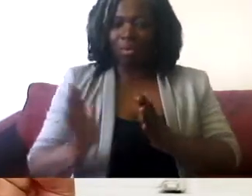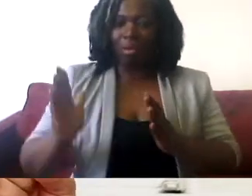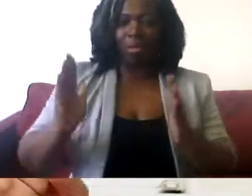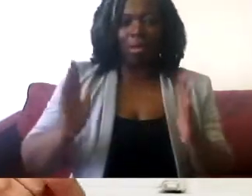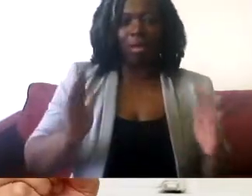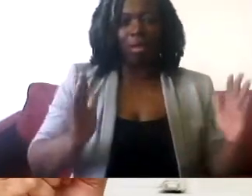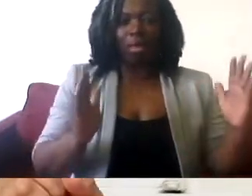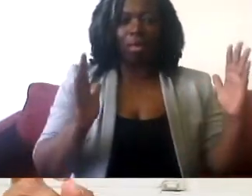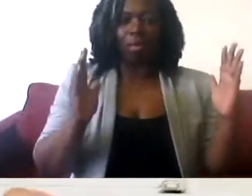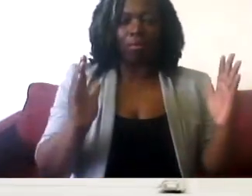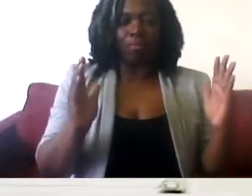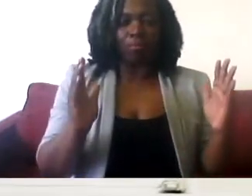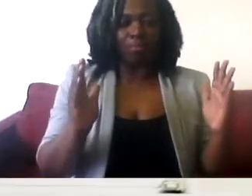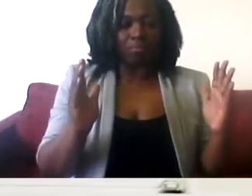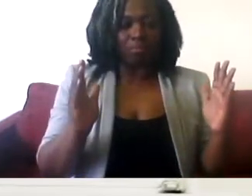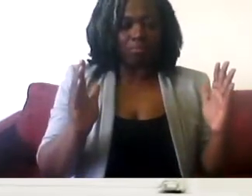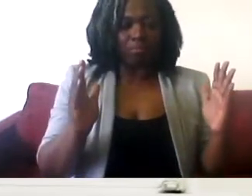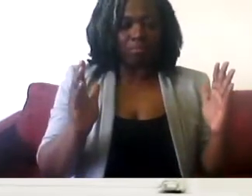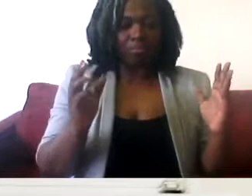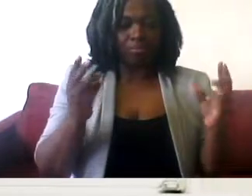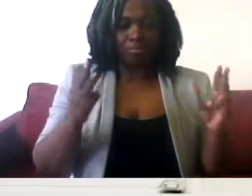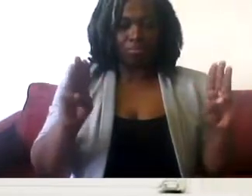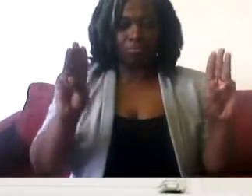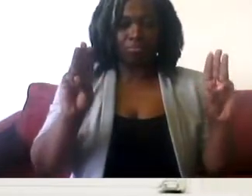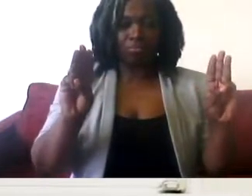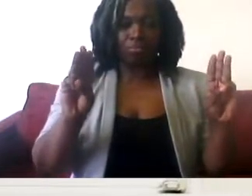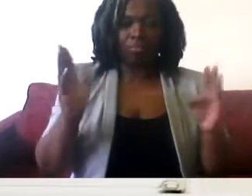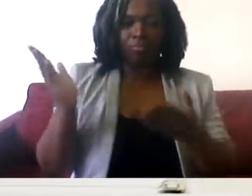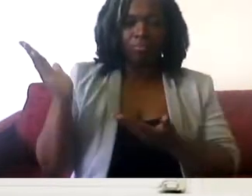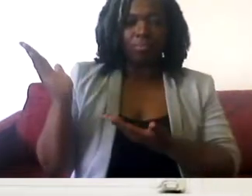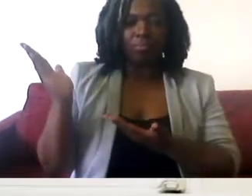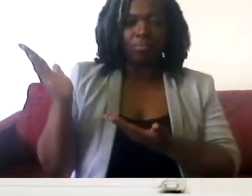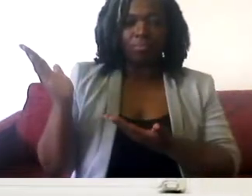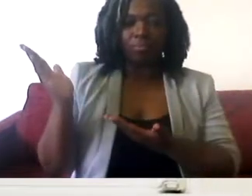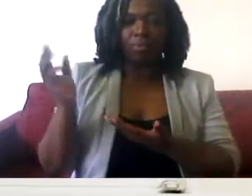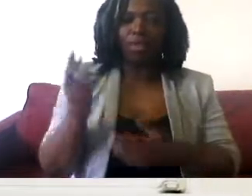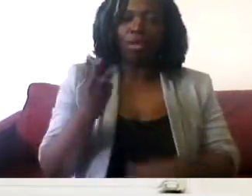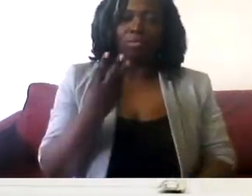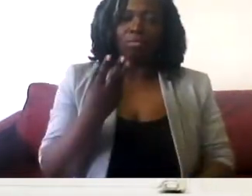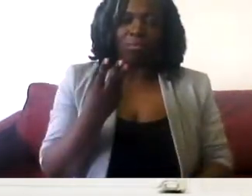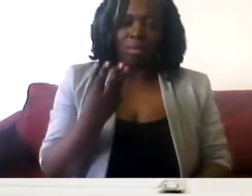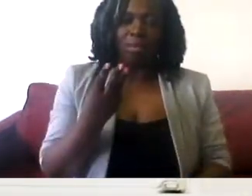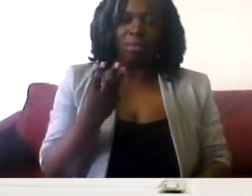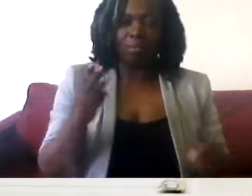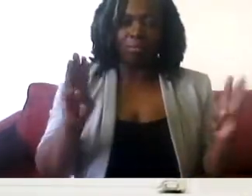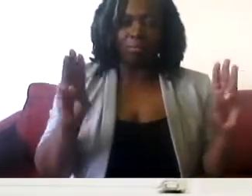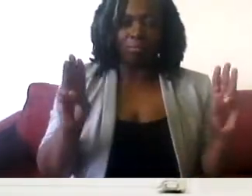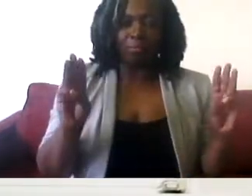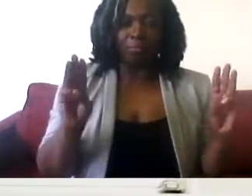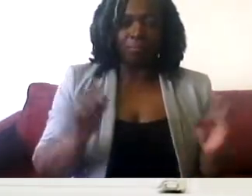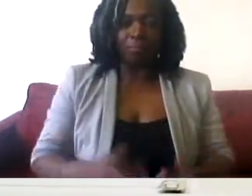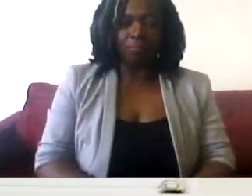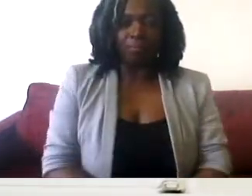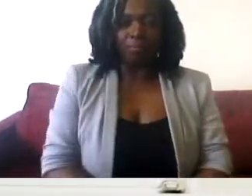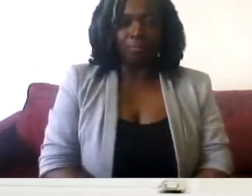your hands, for this remember this